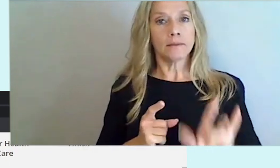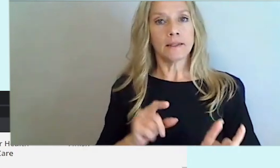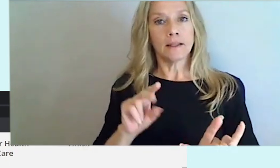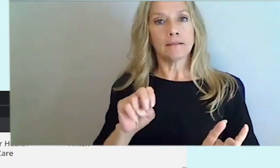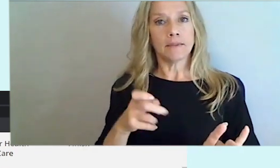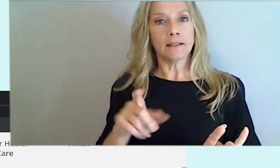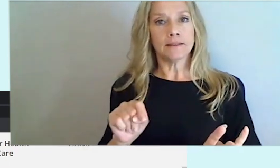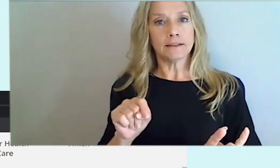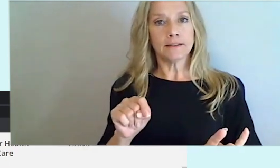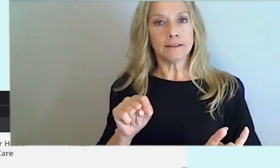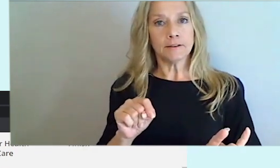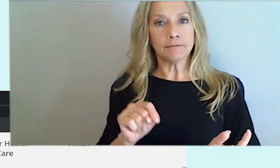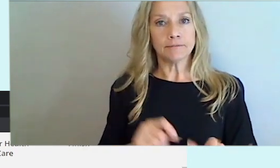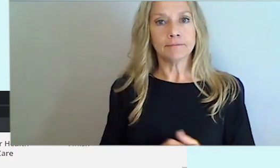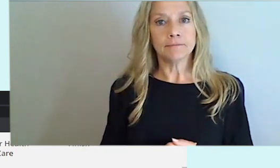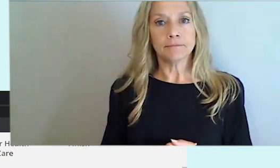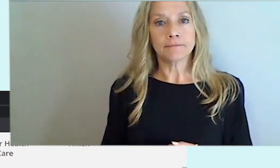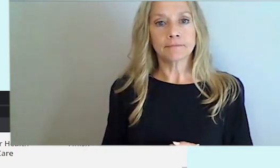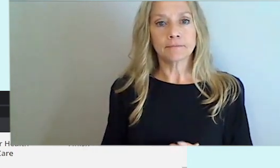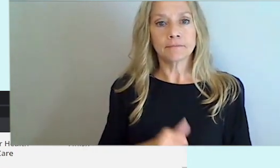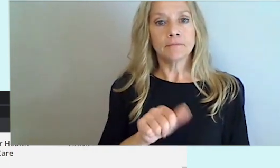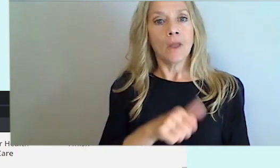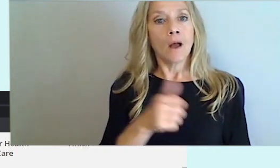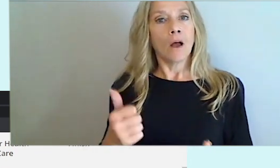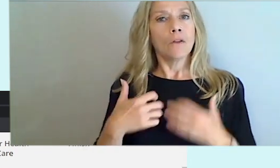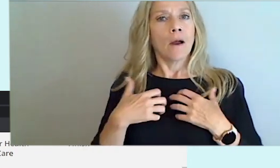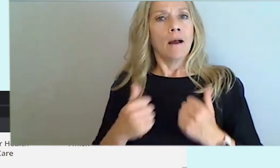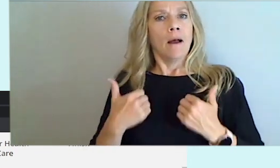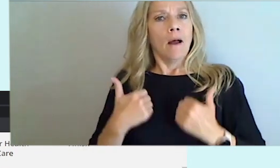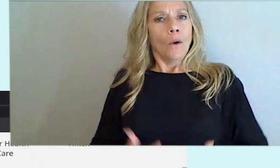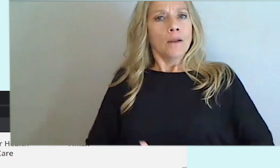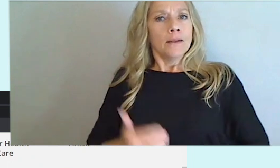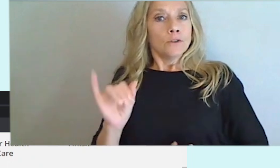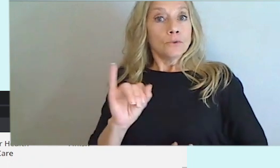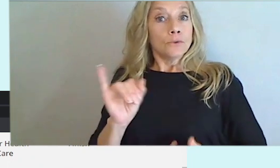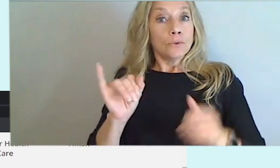The Other Health Insurance page asks if anyone in this household is enrolled